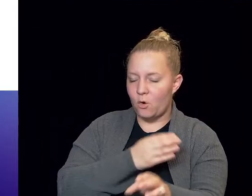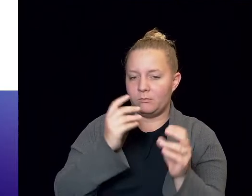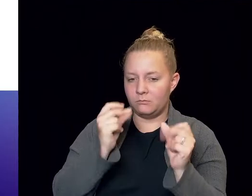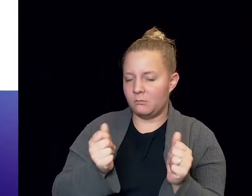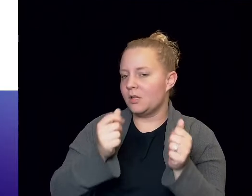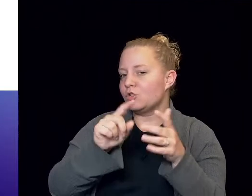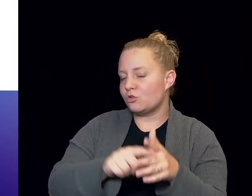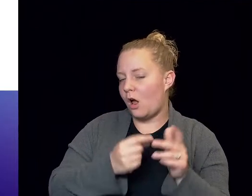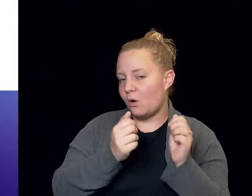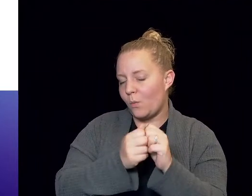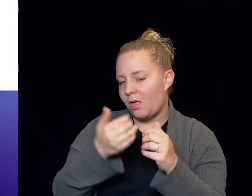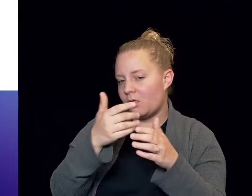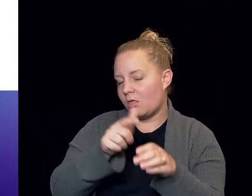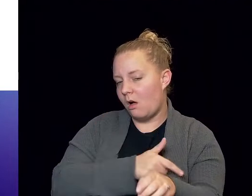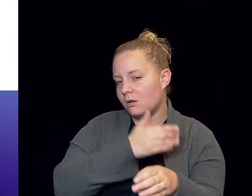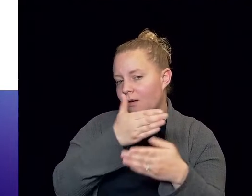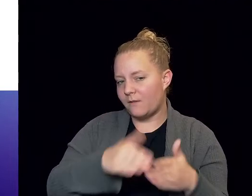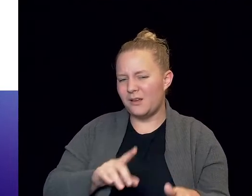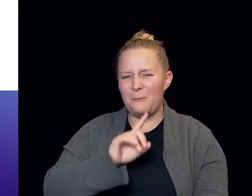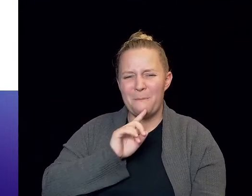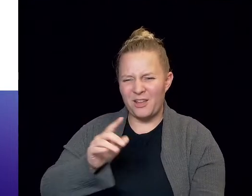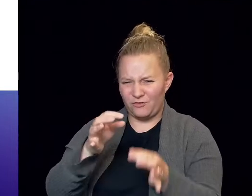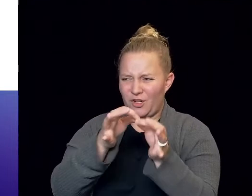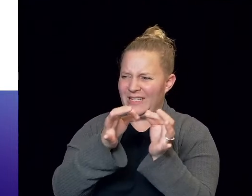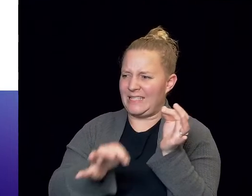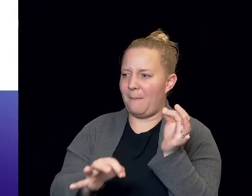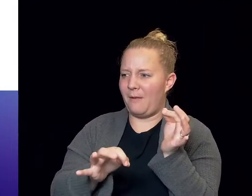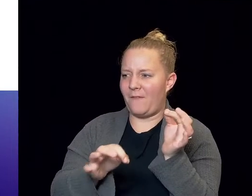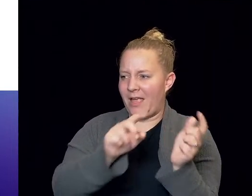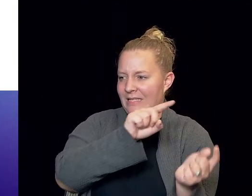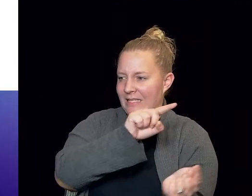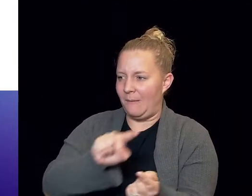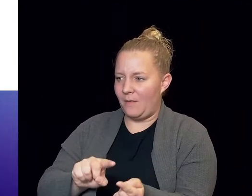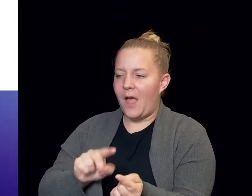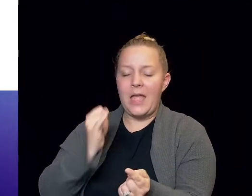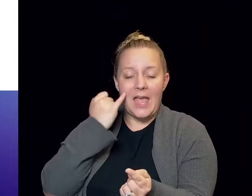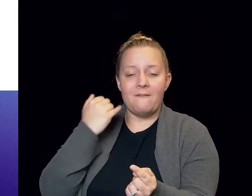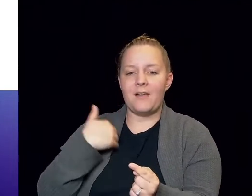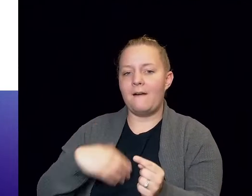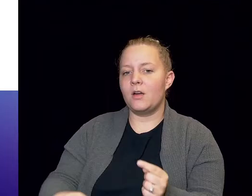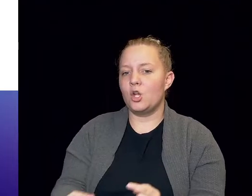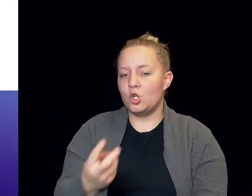with that long division, make sure to simplify it. So, if I made 2 baskets out of 12, I know that the